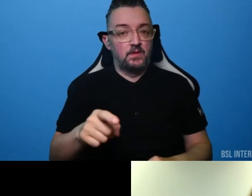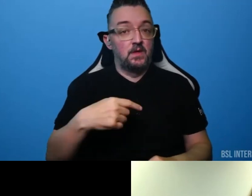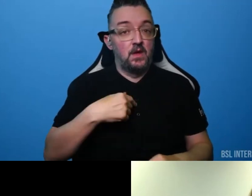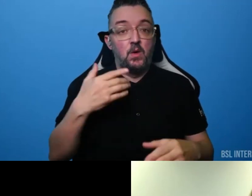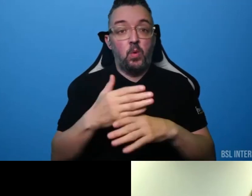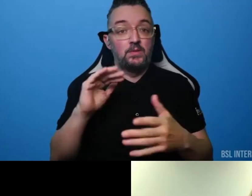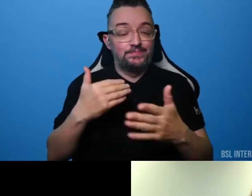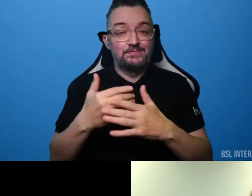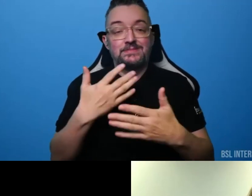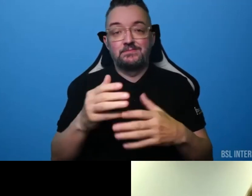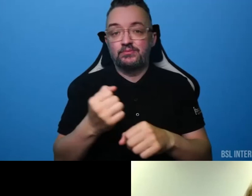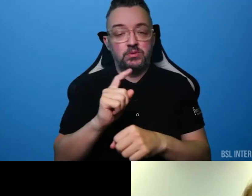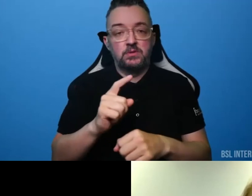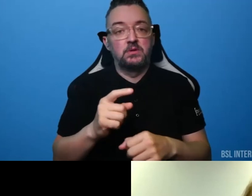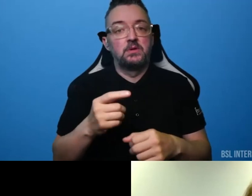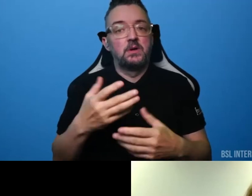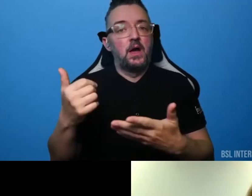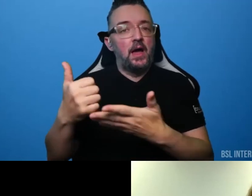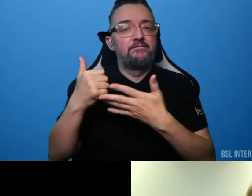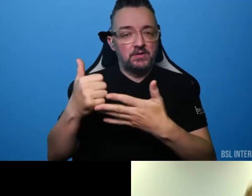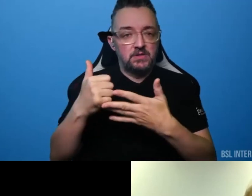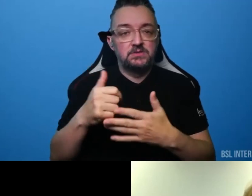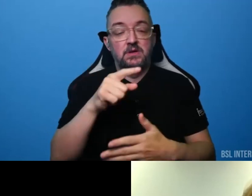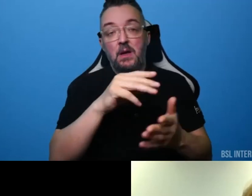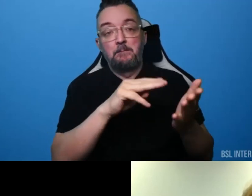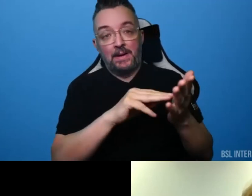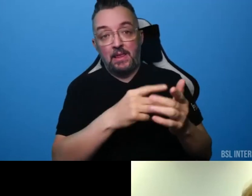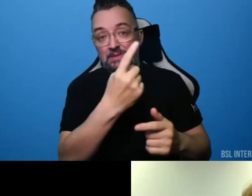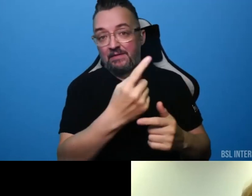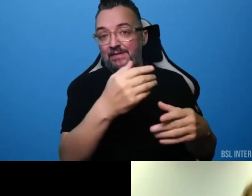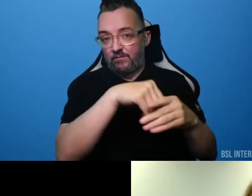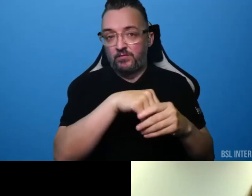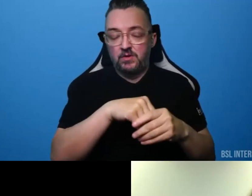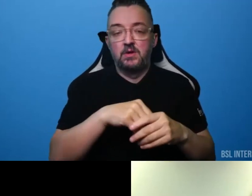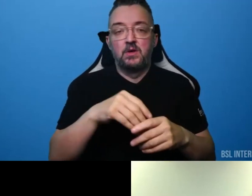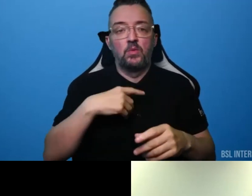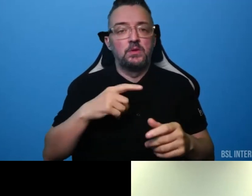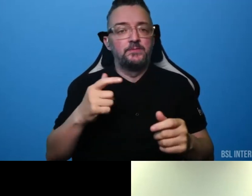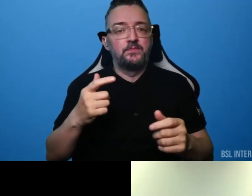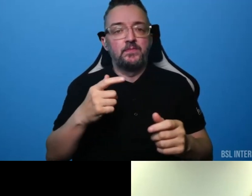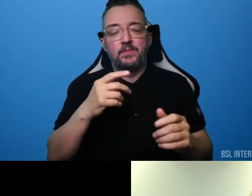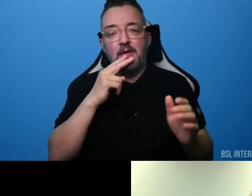working with a group of advisors Michael being one of them. And to change some of our labeling in the galleries.